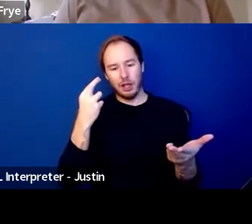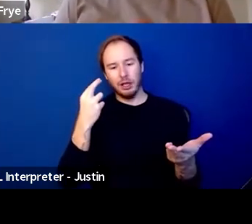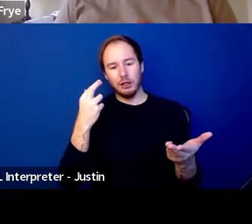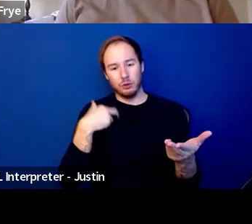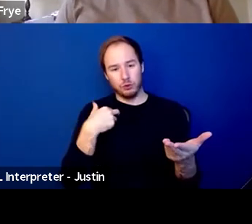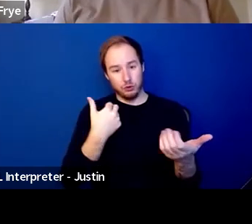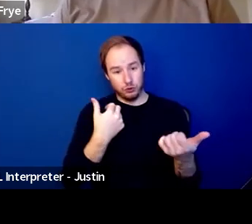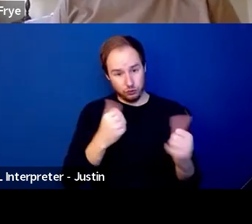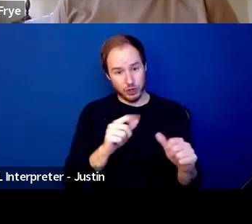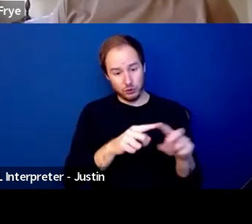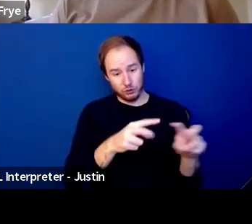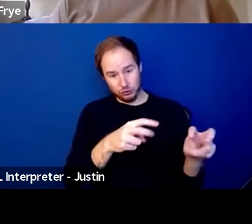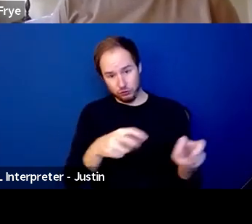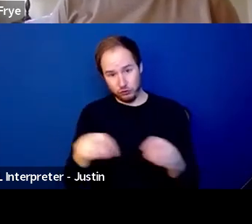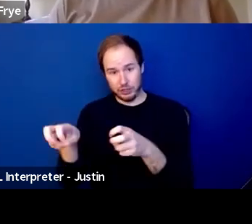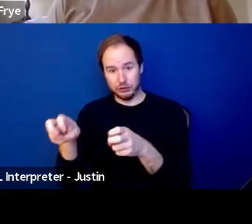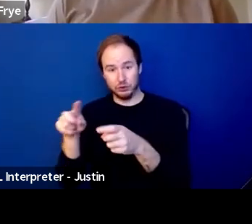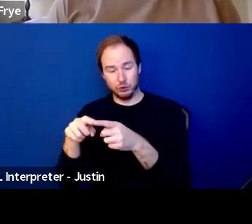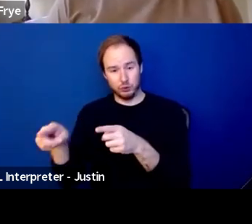to mainstream models of care,